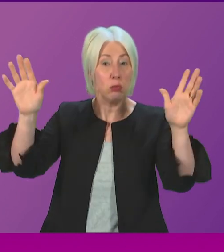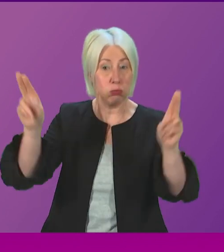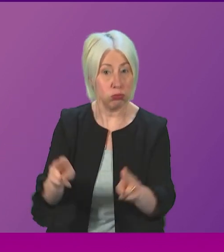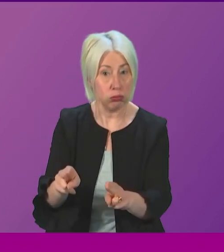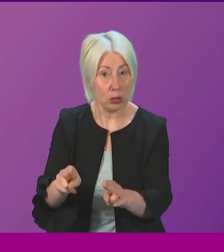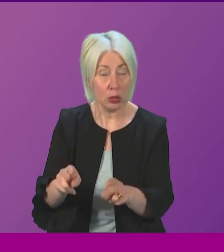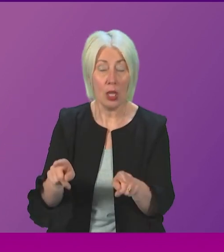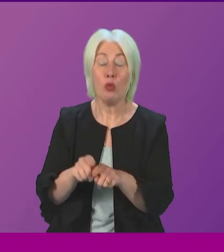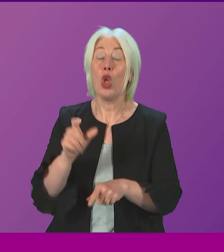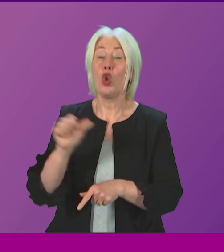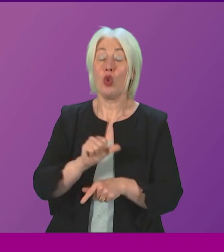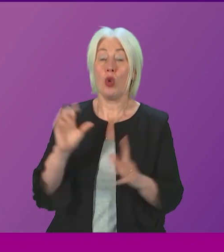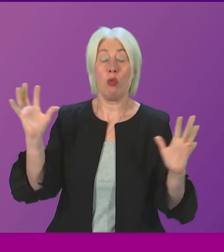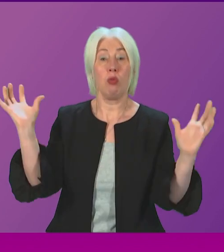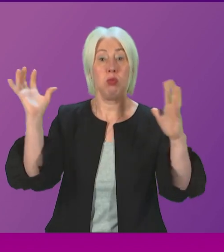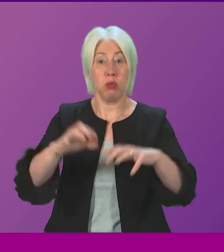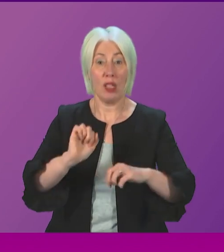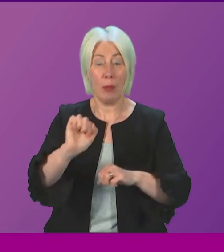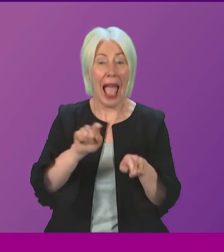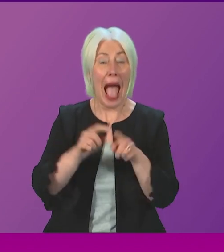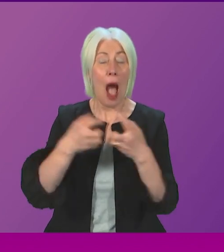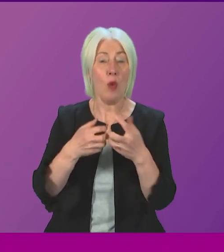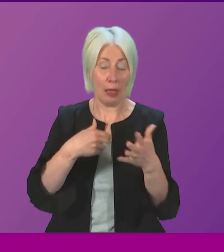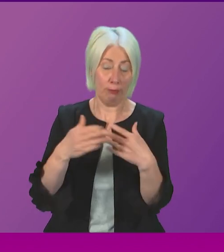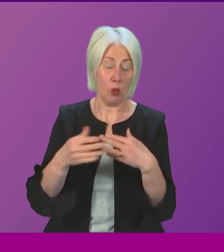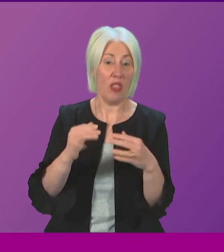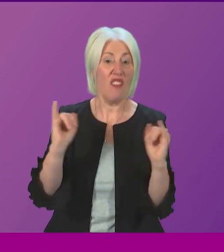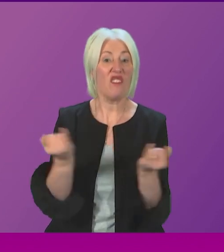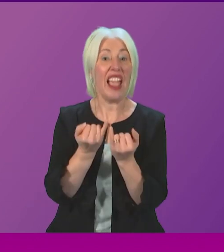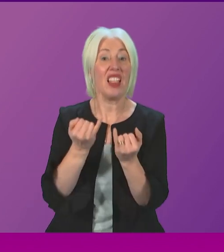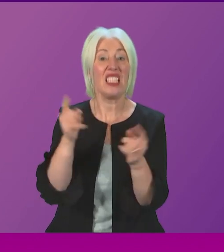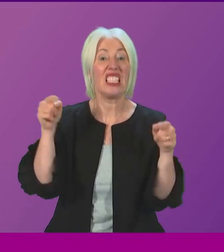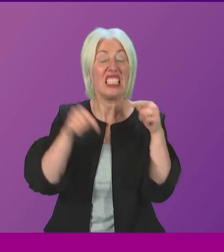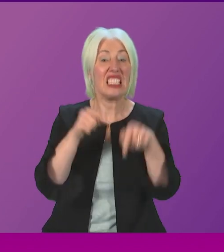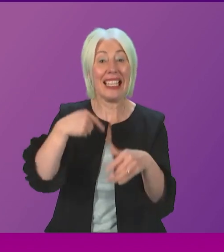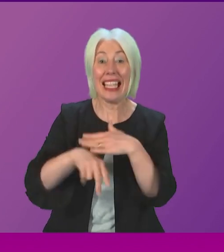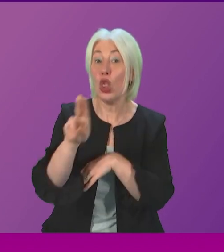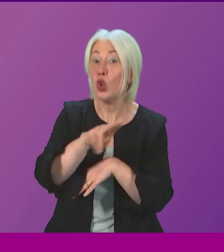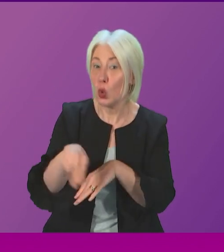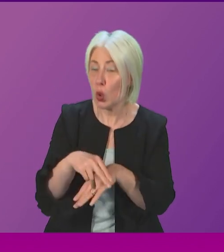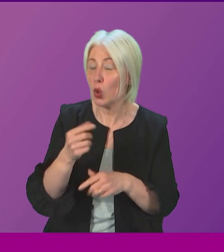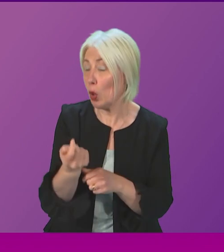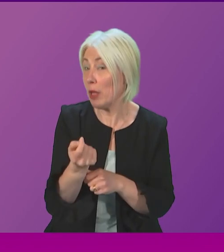coming weeks, convene a summit that will focus on tackling violence in schools.